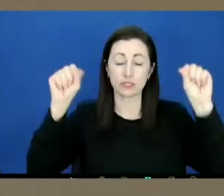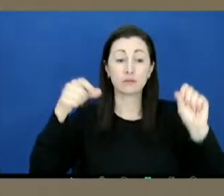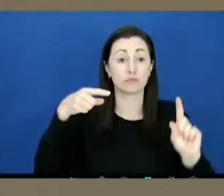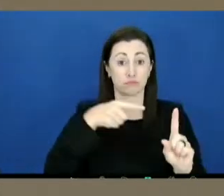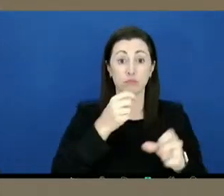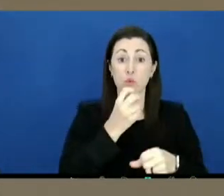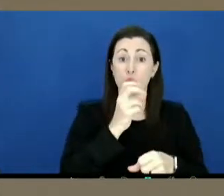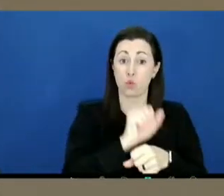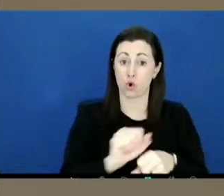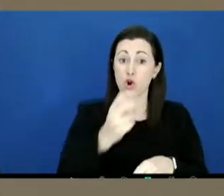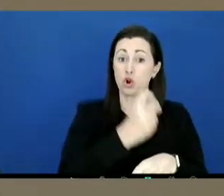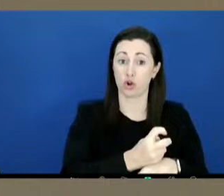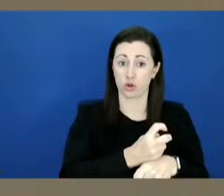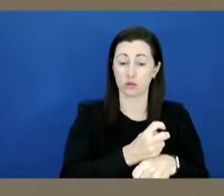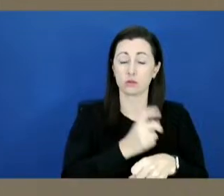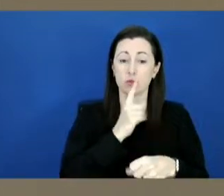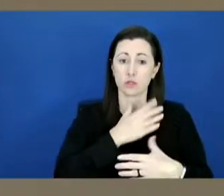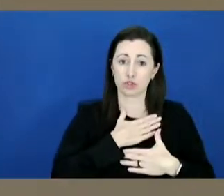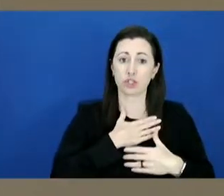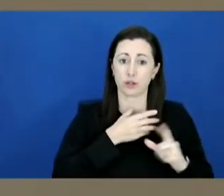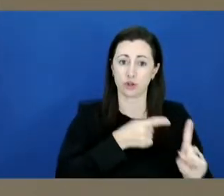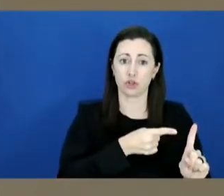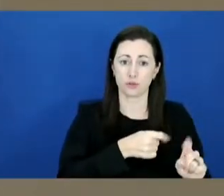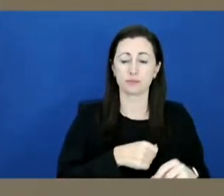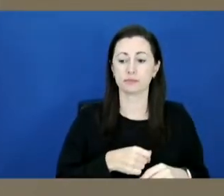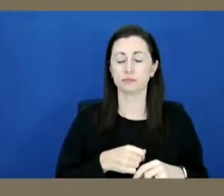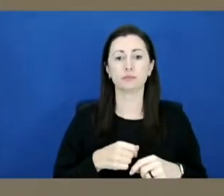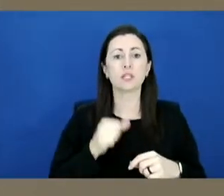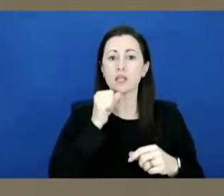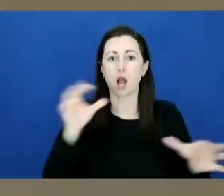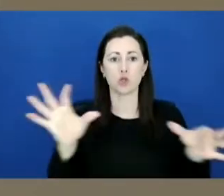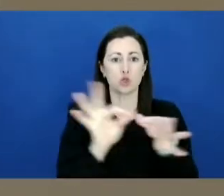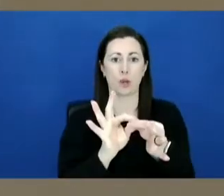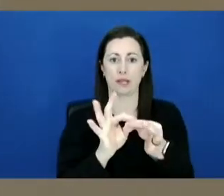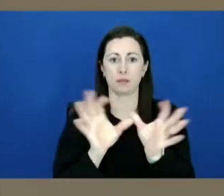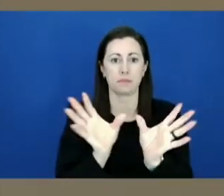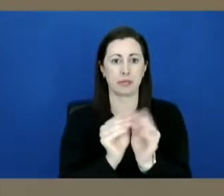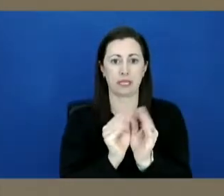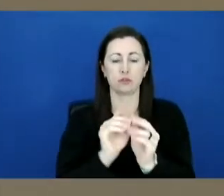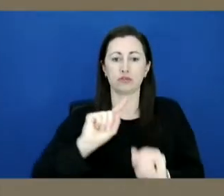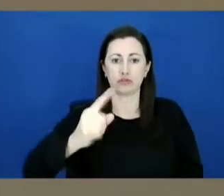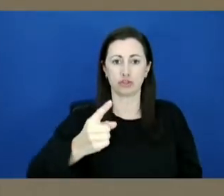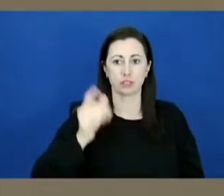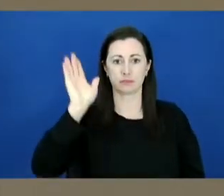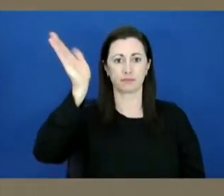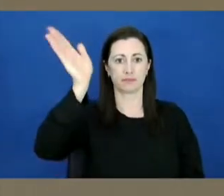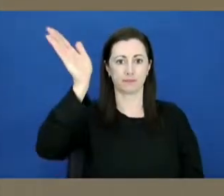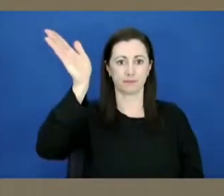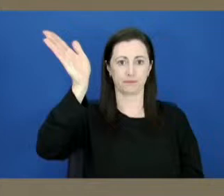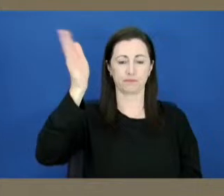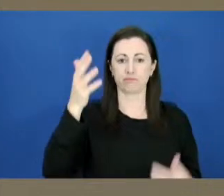PRODUCTIVE MEETING. THE SUPERINTENDENT HAS WORKED